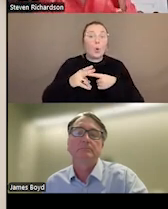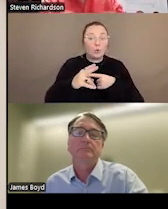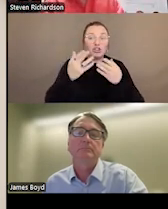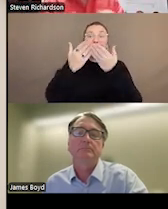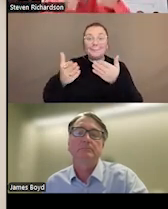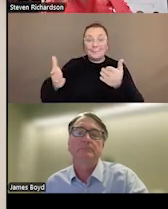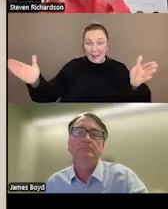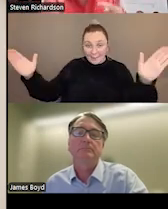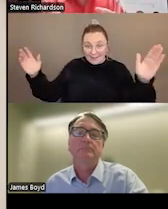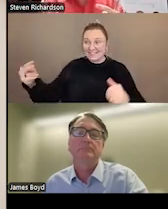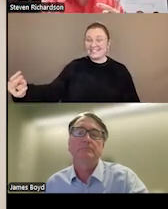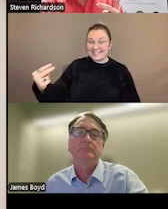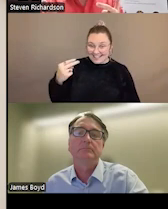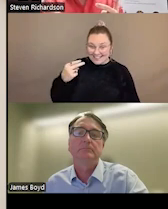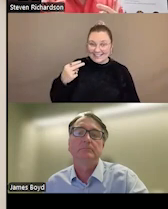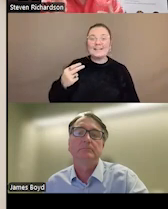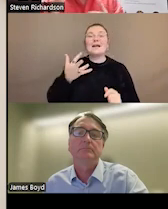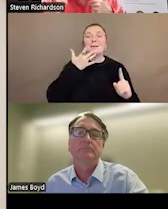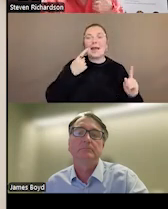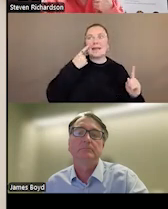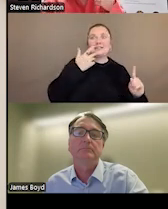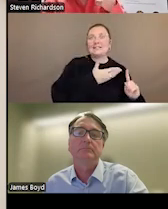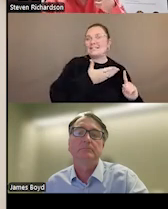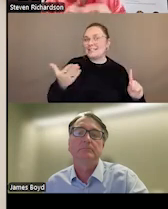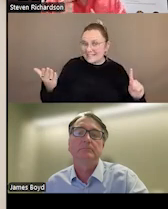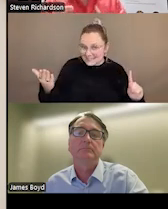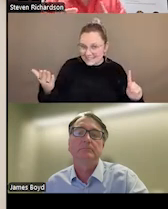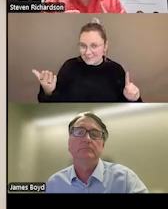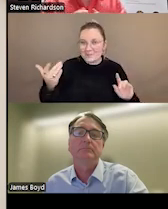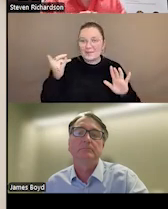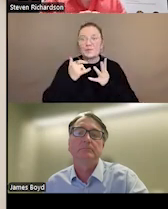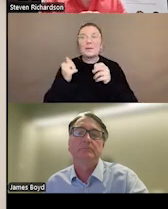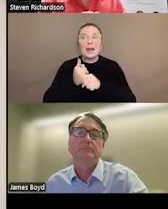that is when that amount is revealed. As I said, it builds momentum during that time,